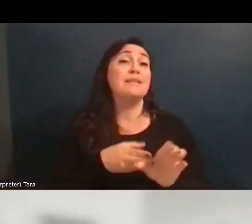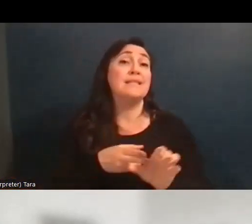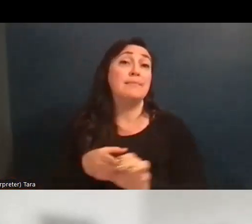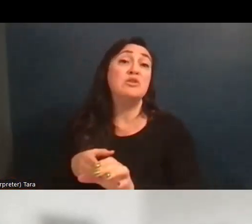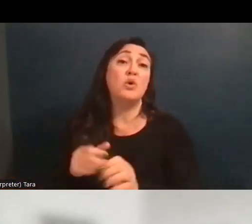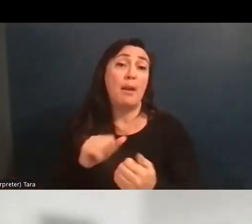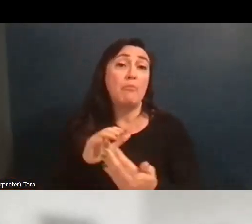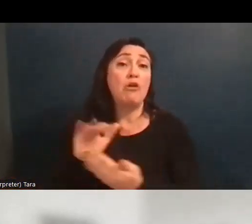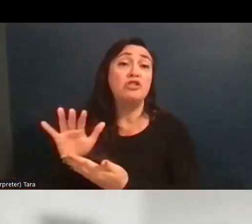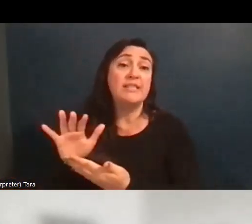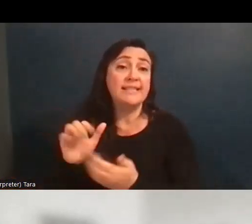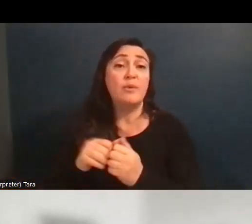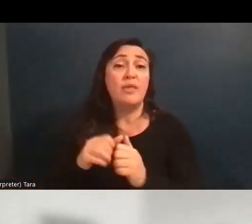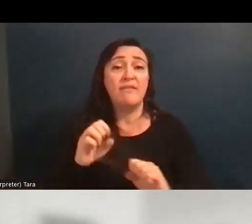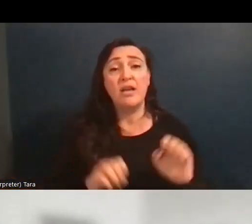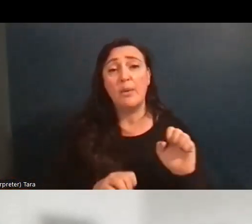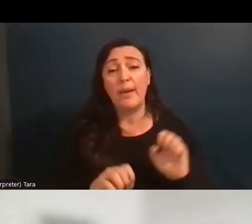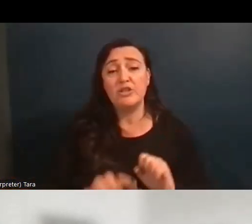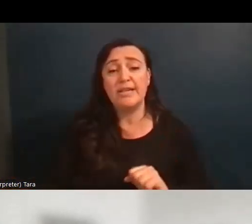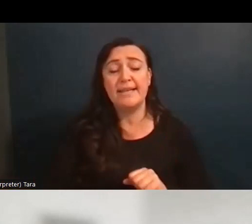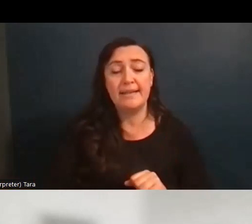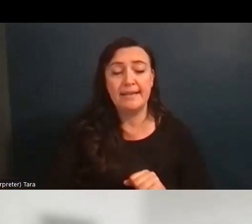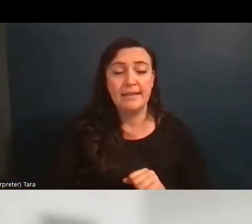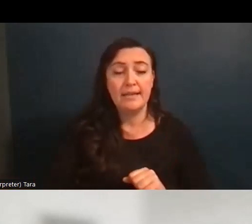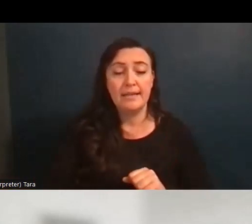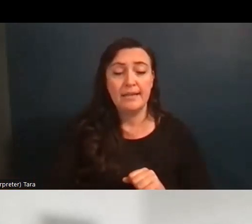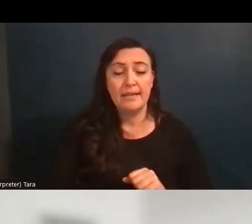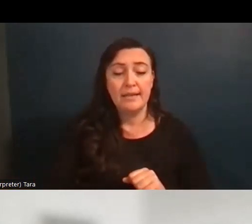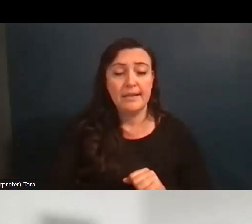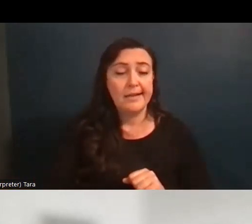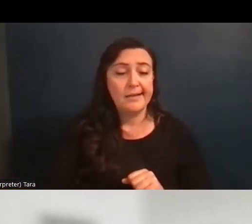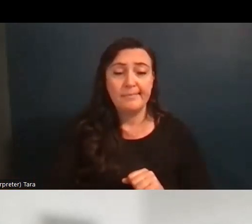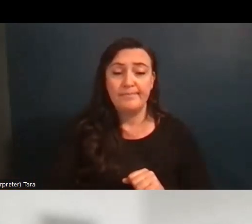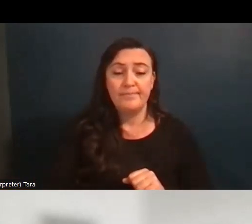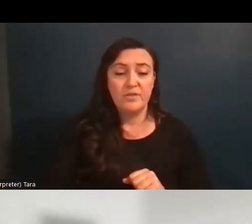evaluation to try and get get that input, see what kinds of